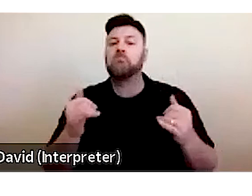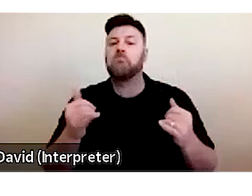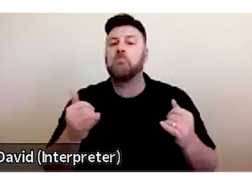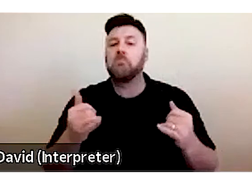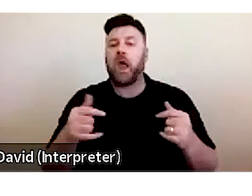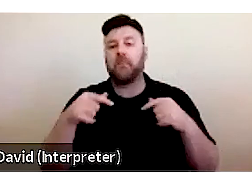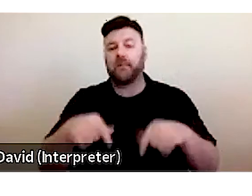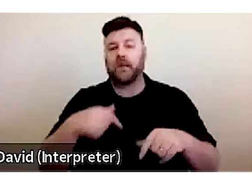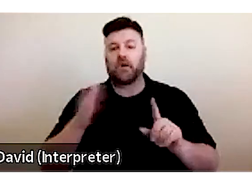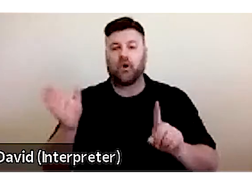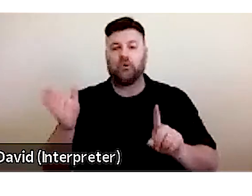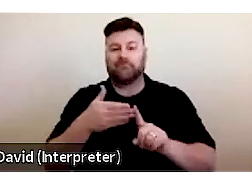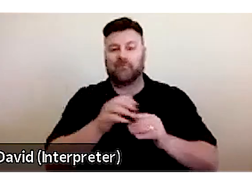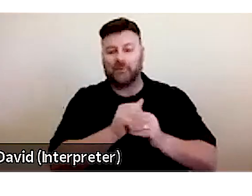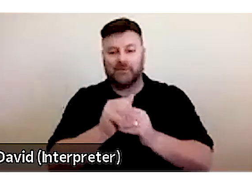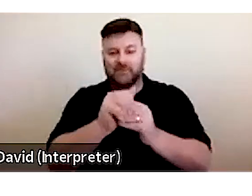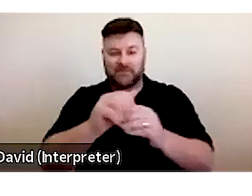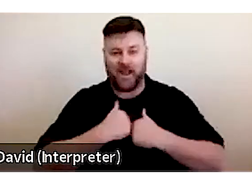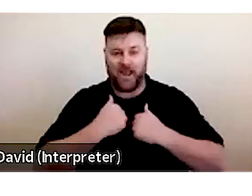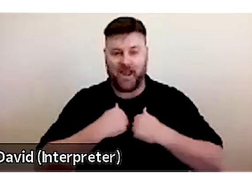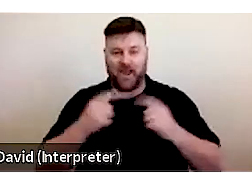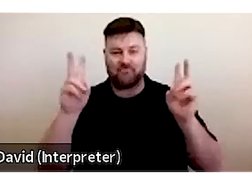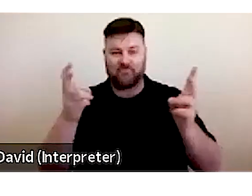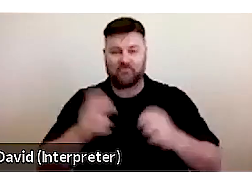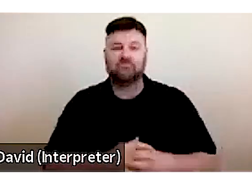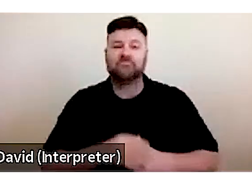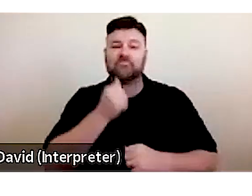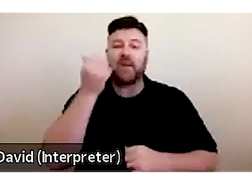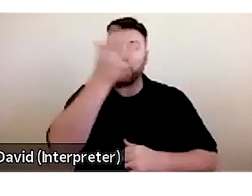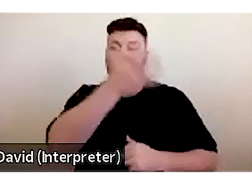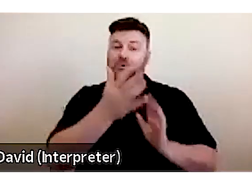Being Aboriginal is not a genre. We're talking at the arts.